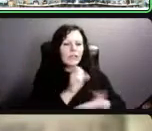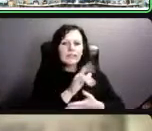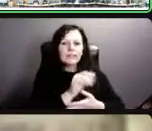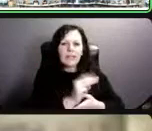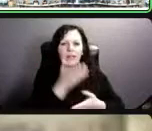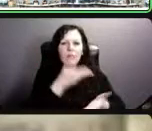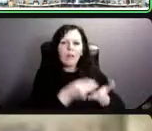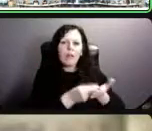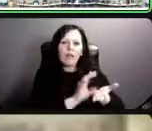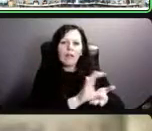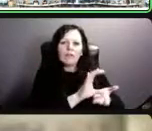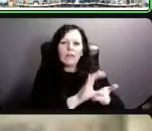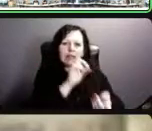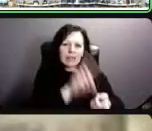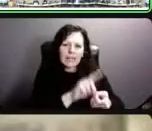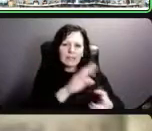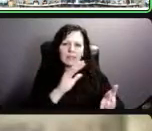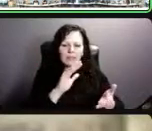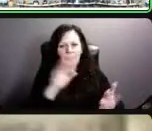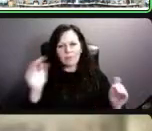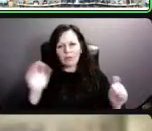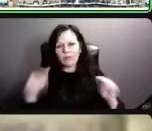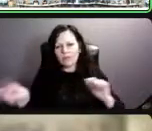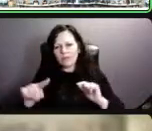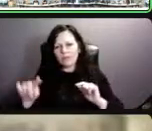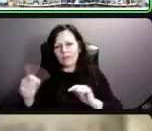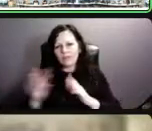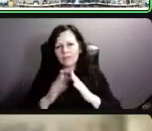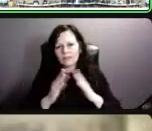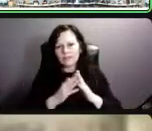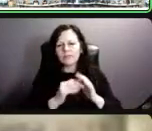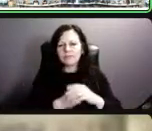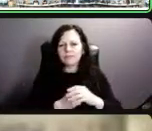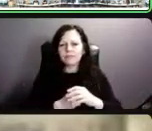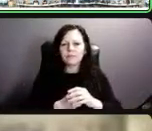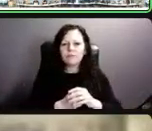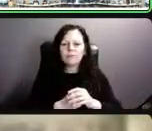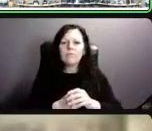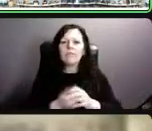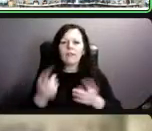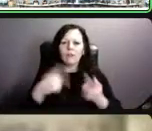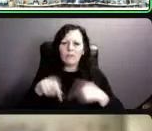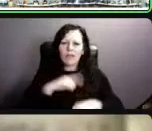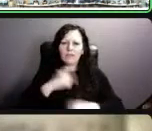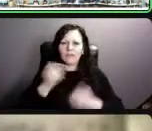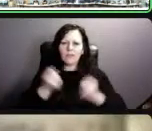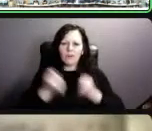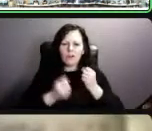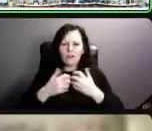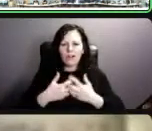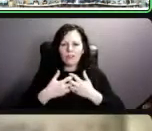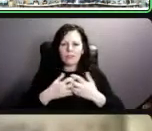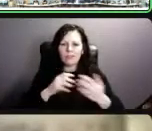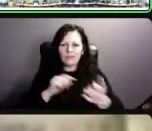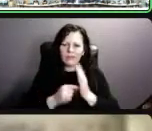PERFORMANCE IS NOT SIMPLY A FUNCTION OF MONEY, IT DOES SHOW THAT FILM INVEST SIGNIFICANTLY